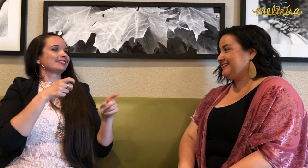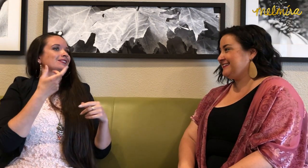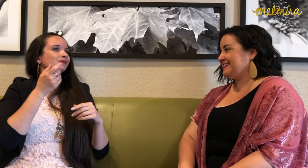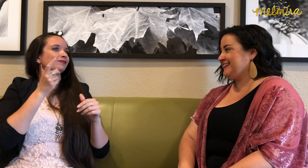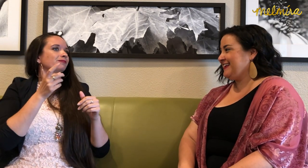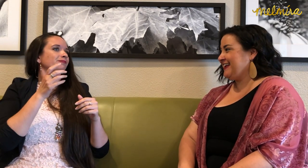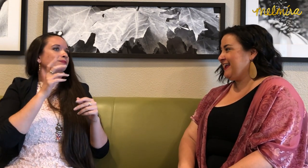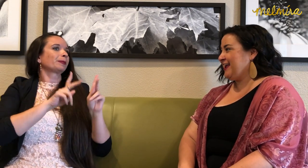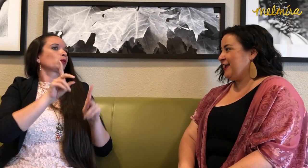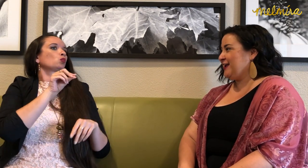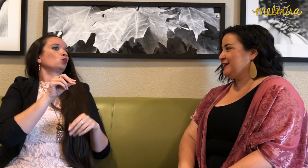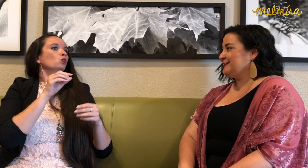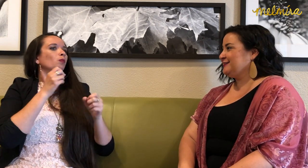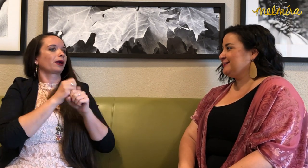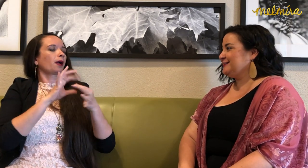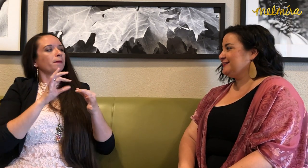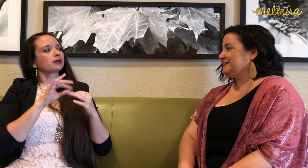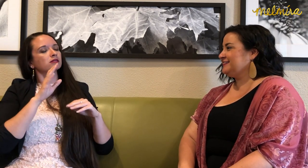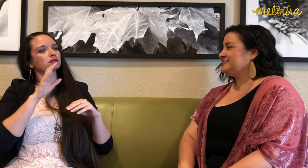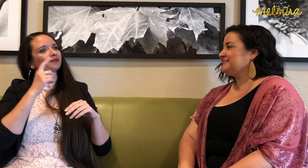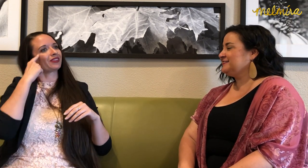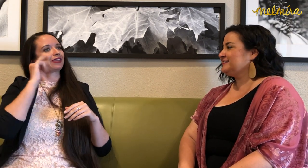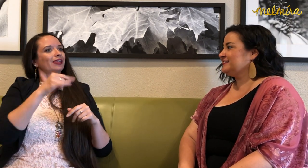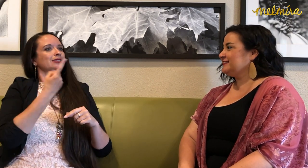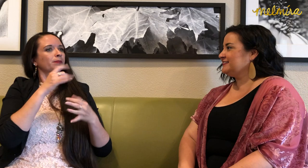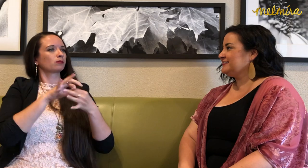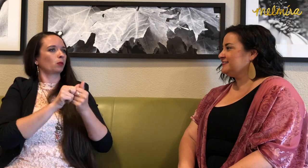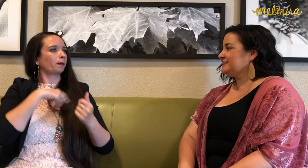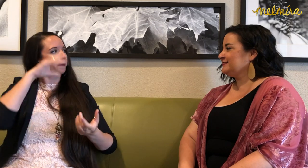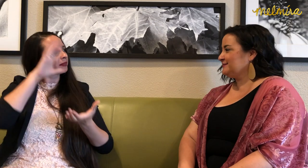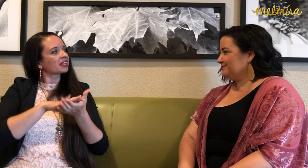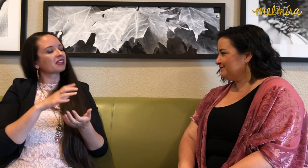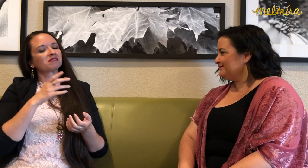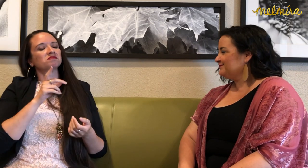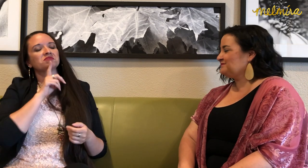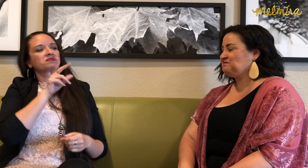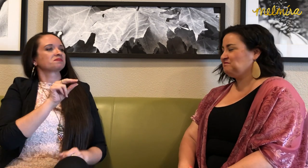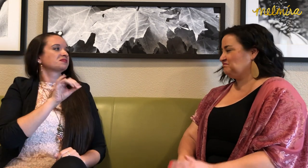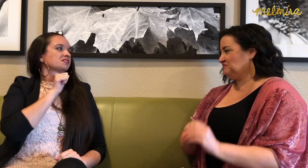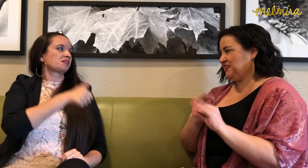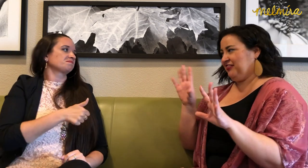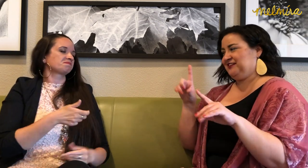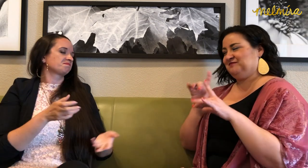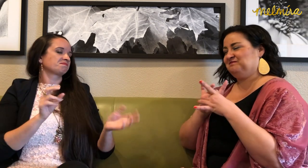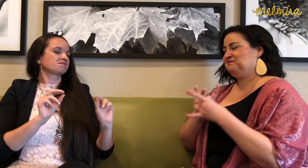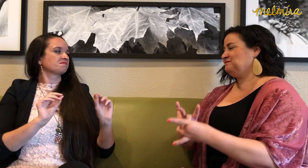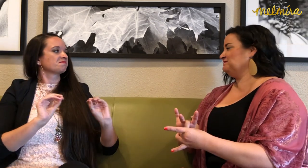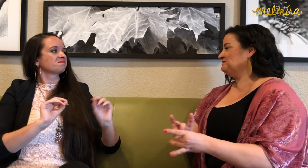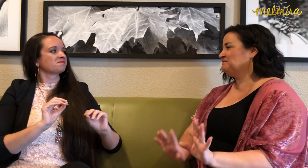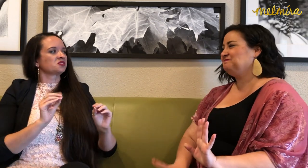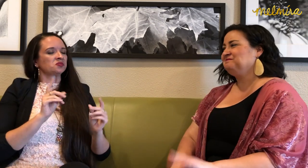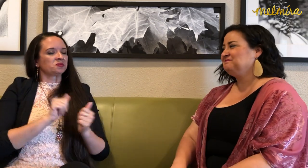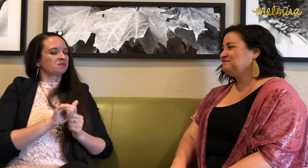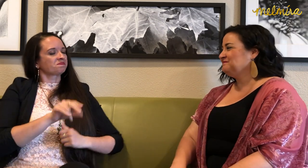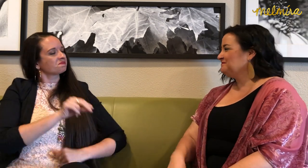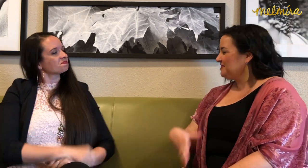So, I think yes, people do make comments thinking that it's something related to my beliefs, but it's not. Nothing to do with it. Nothing to do with that, no.